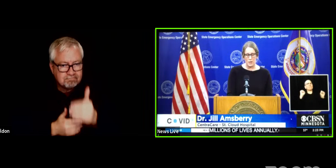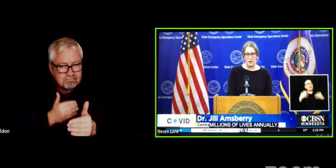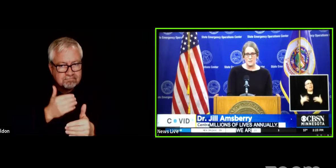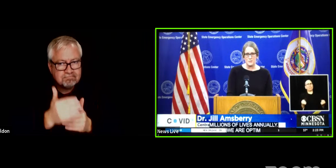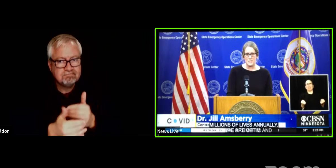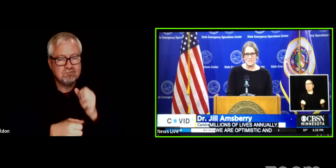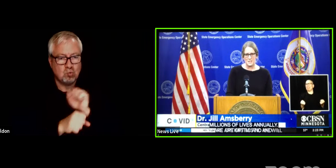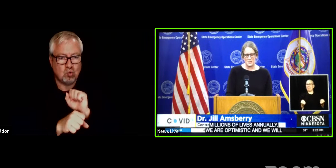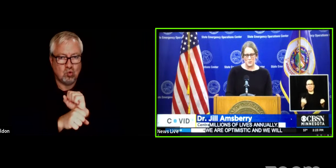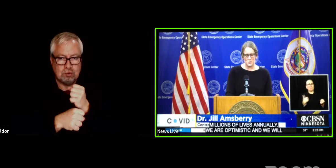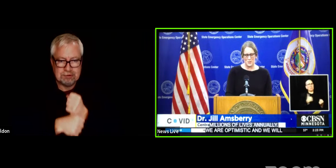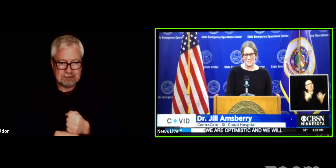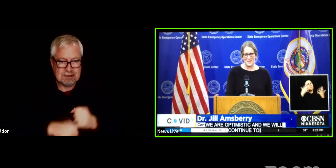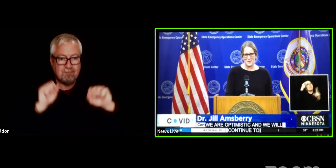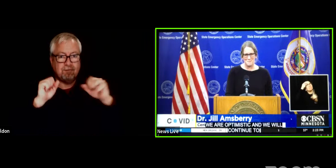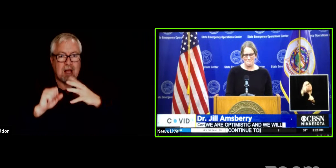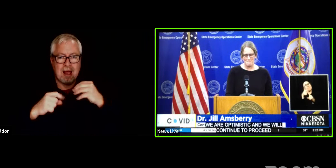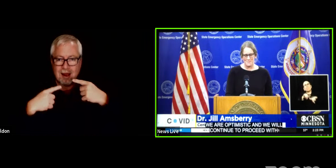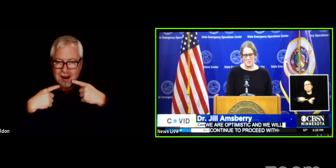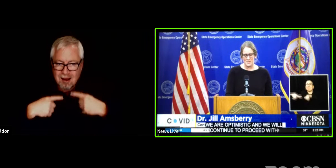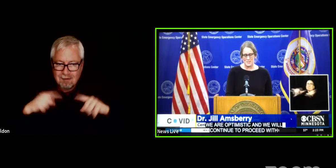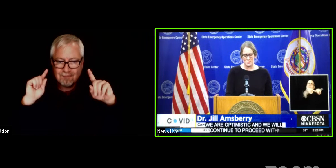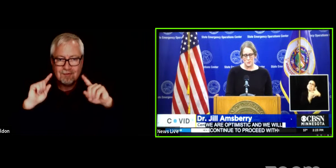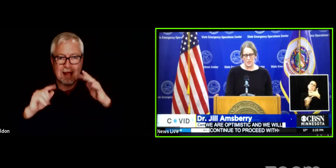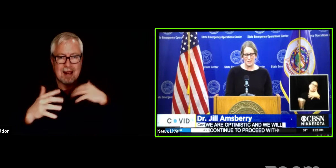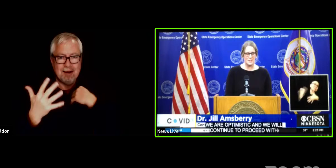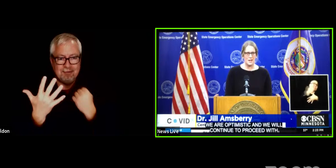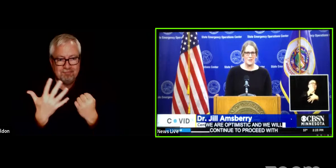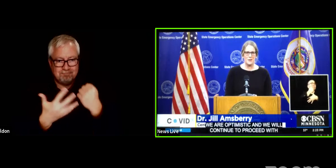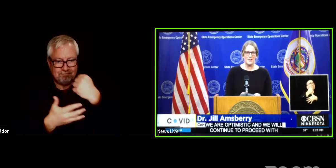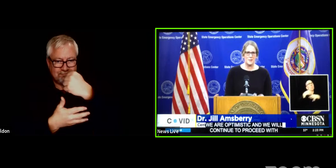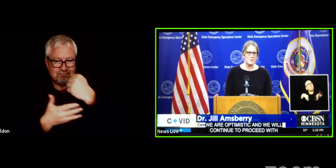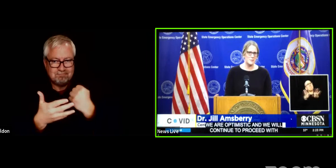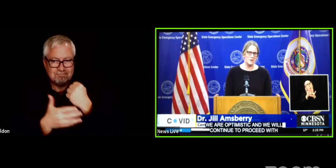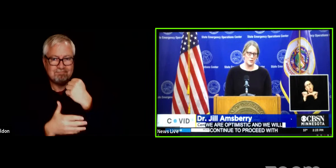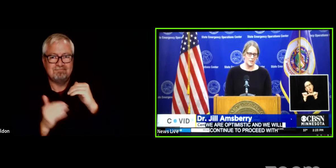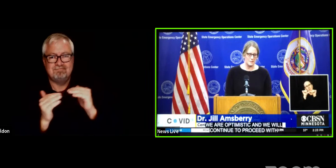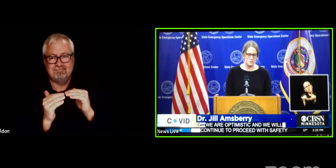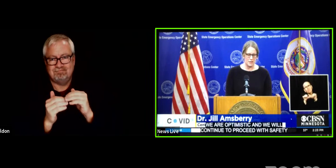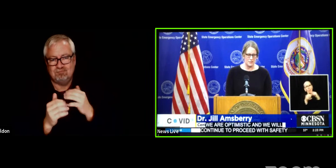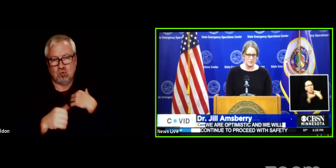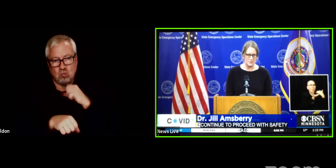WE ALSO NEED TO CONTINUE TO WORK TOGETHER. MINNESOTANS WORKING TOGETHER HAS ALWAYS BEEN OUR GREATEST STRENGTH.